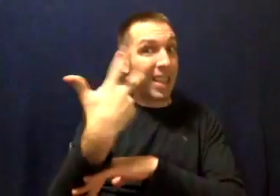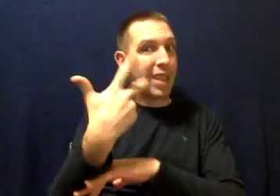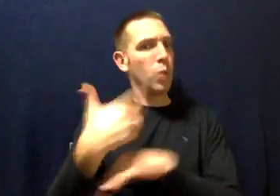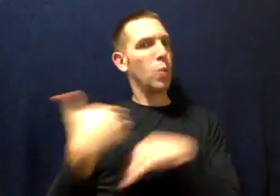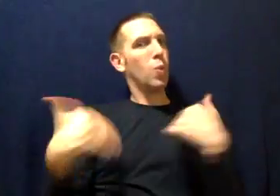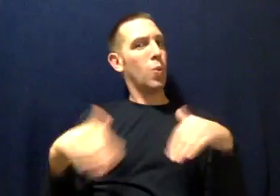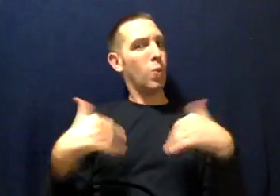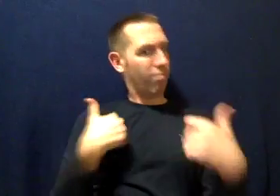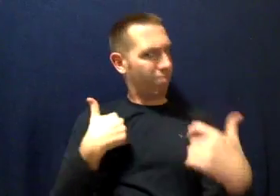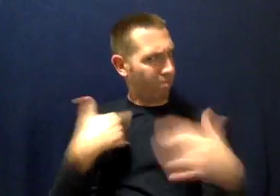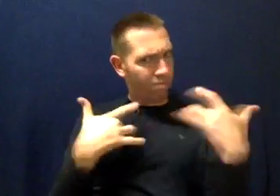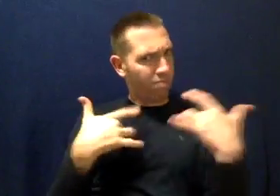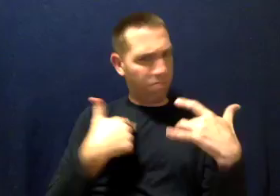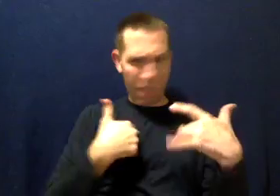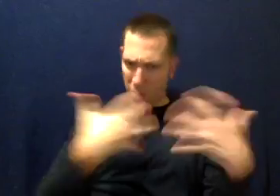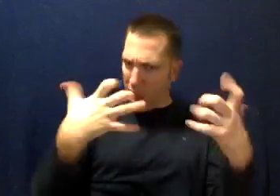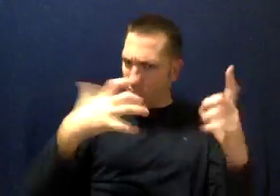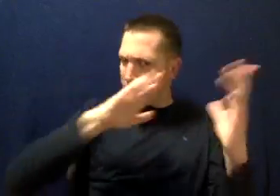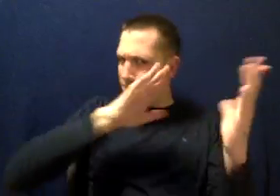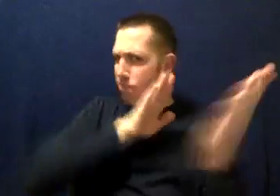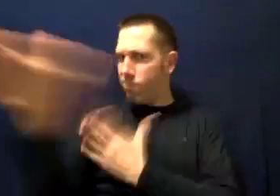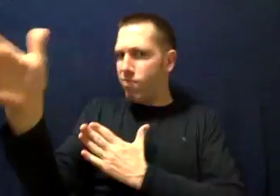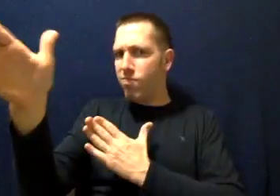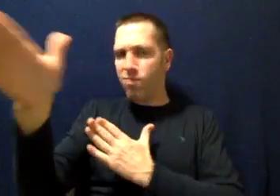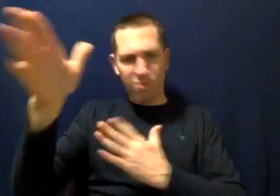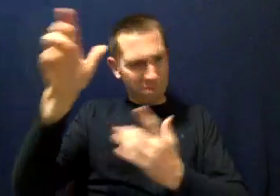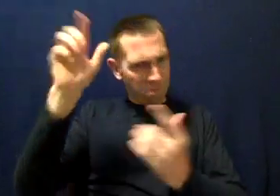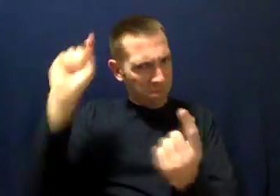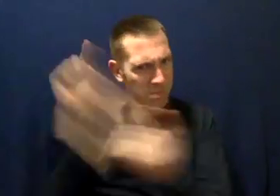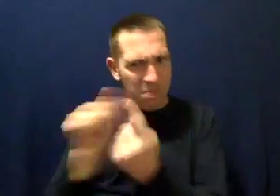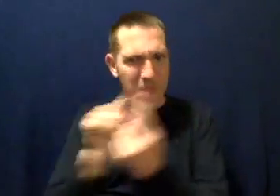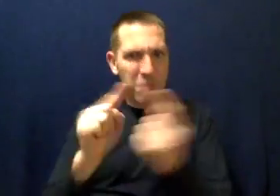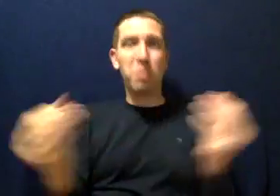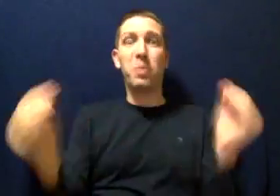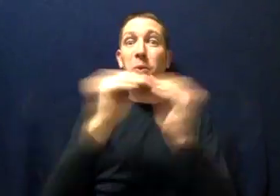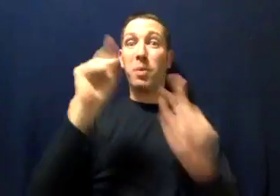That one will have 3 days of meetings.